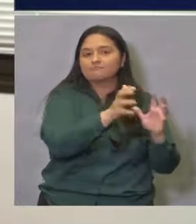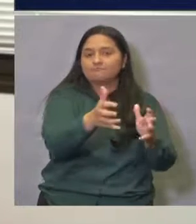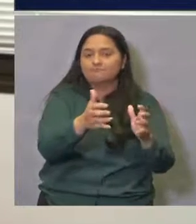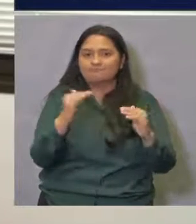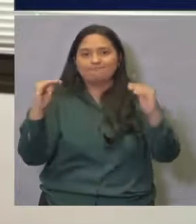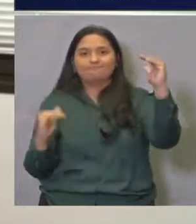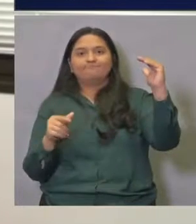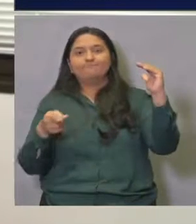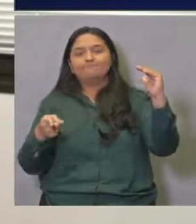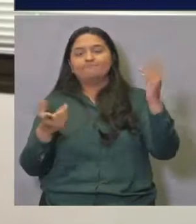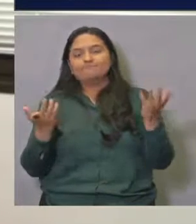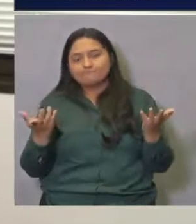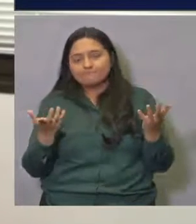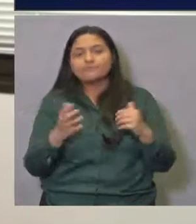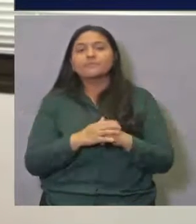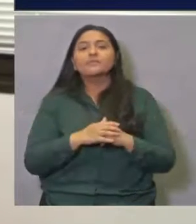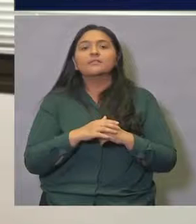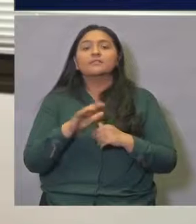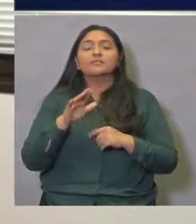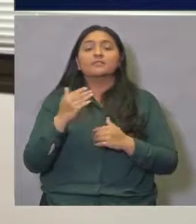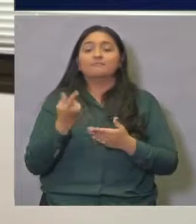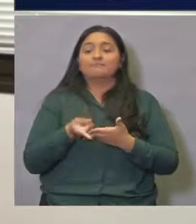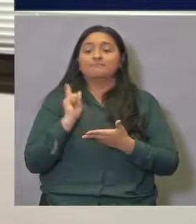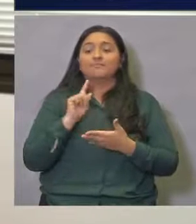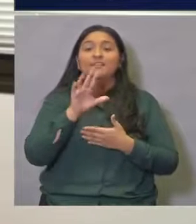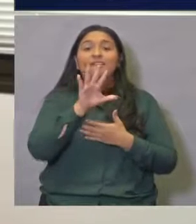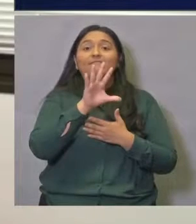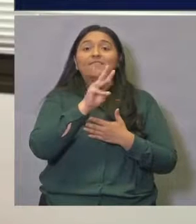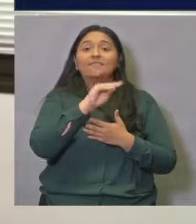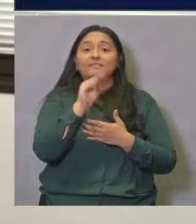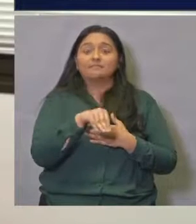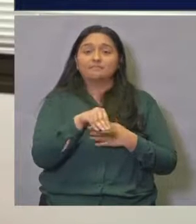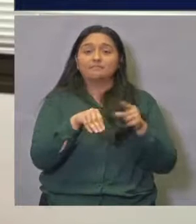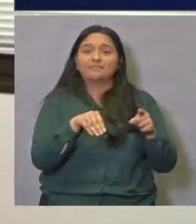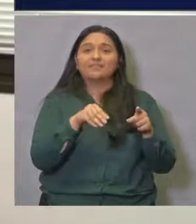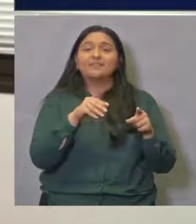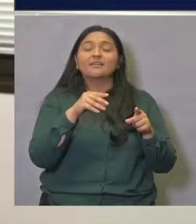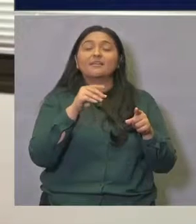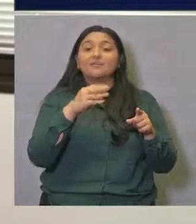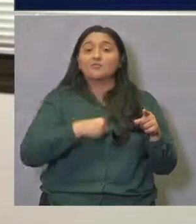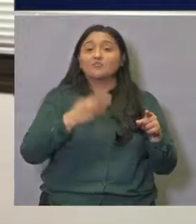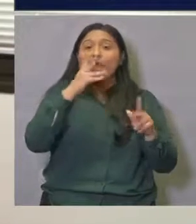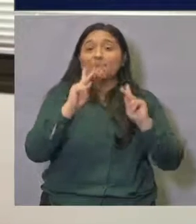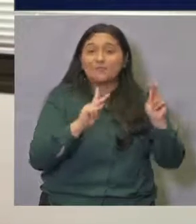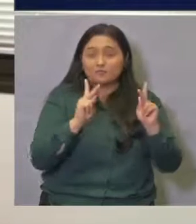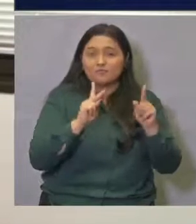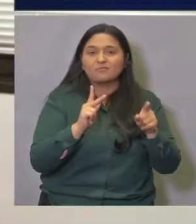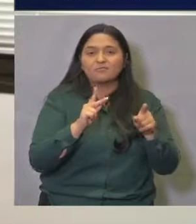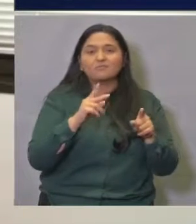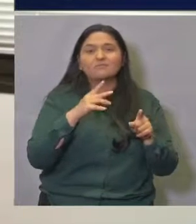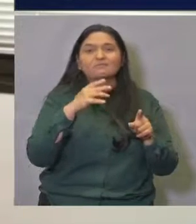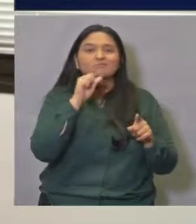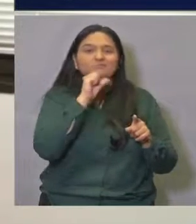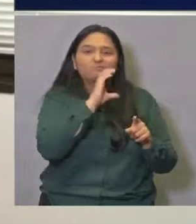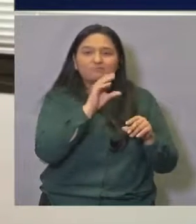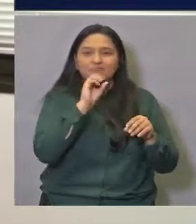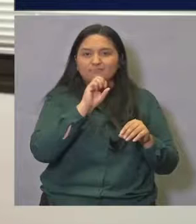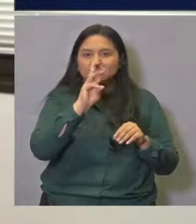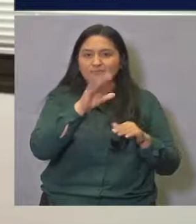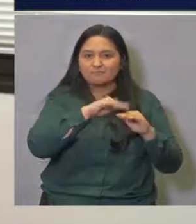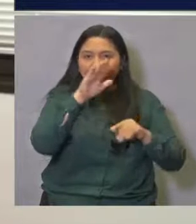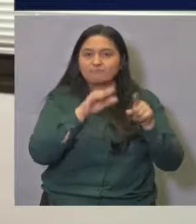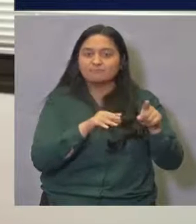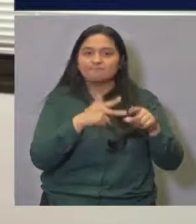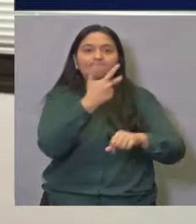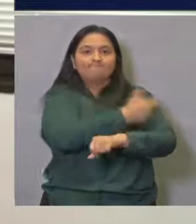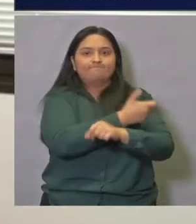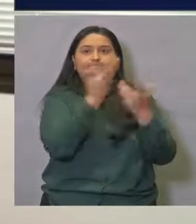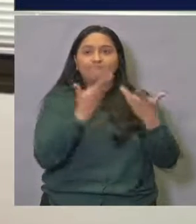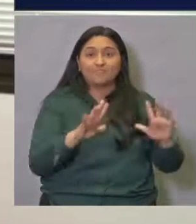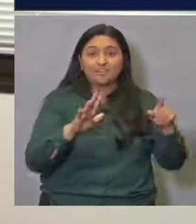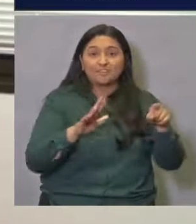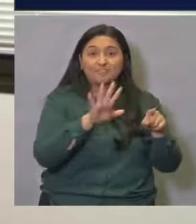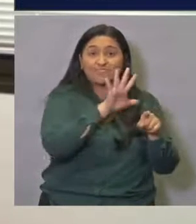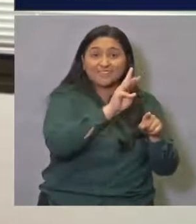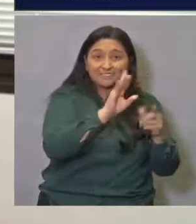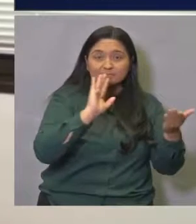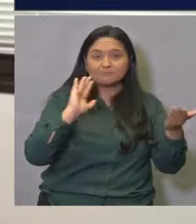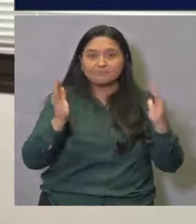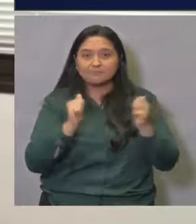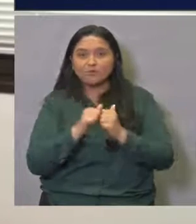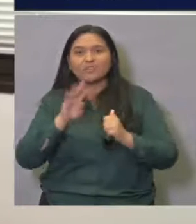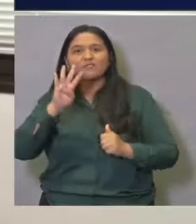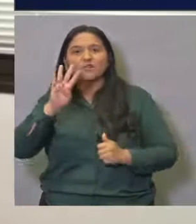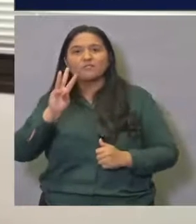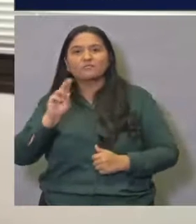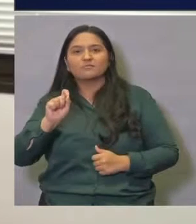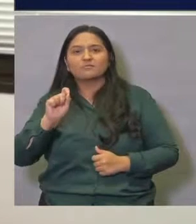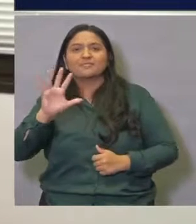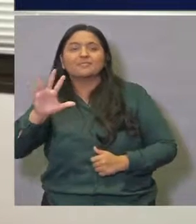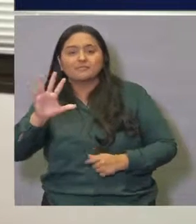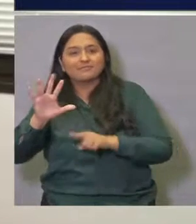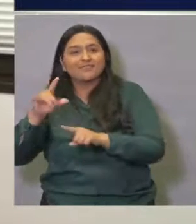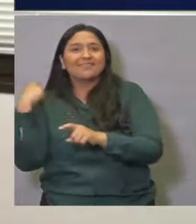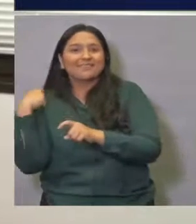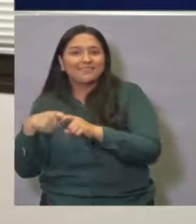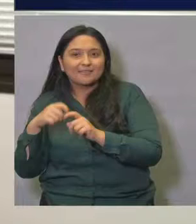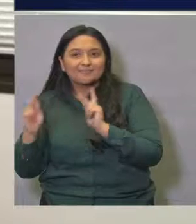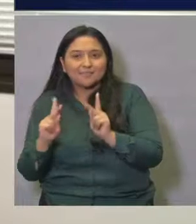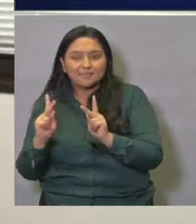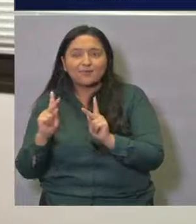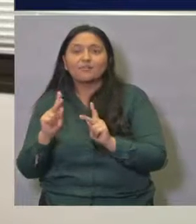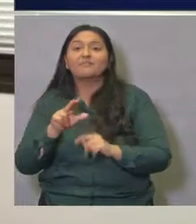VACUNADAS EN NUESTRAS